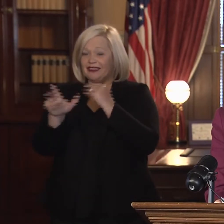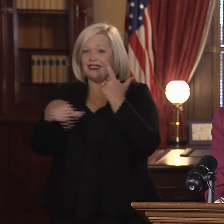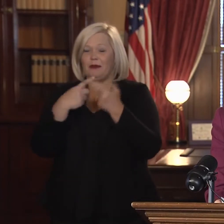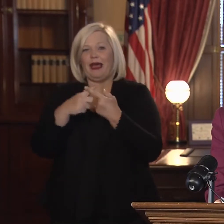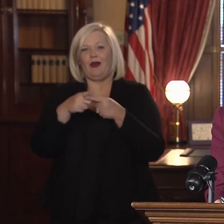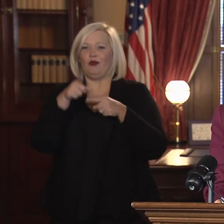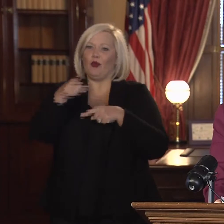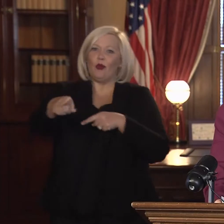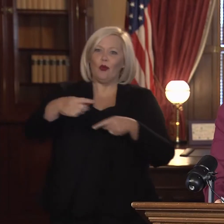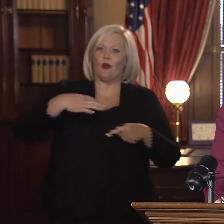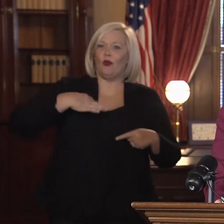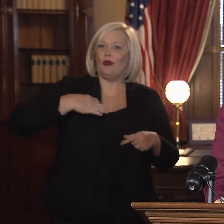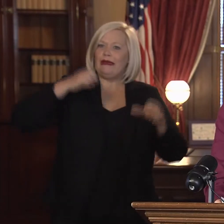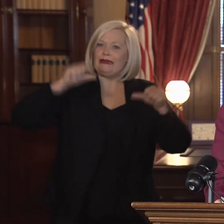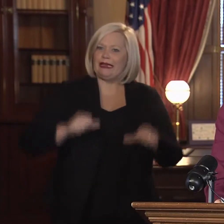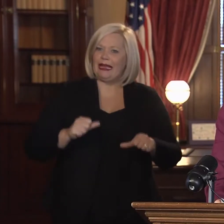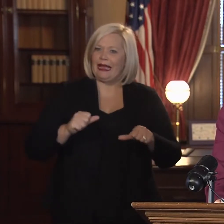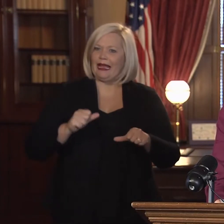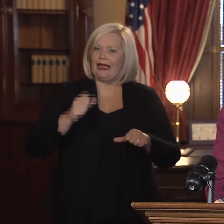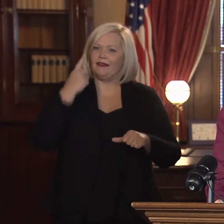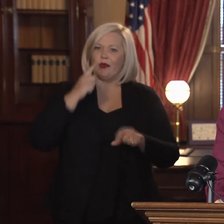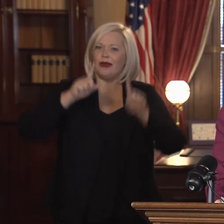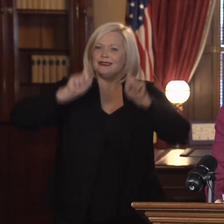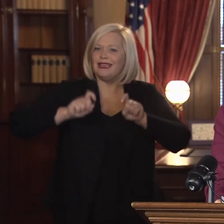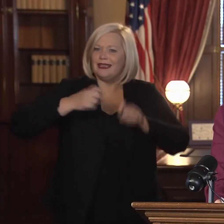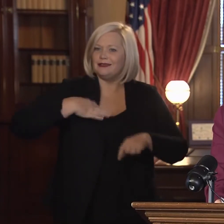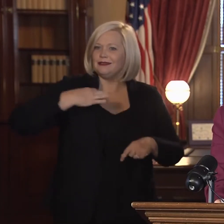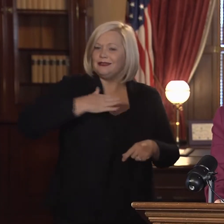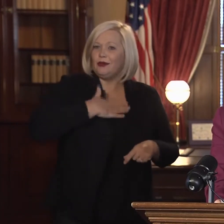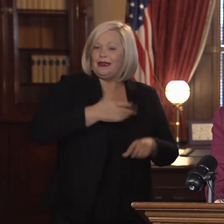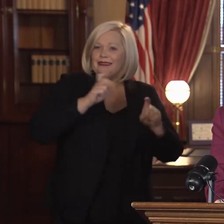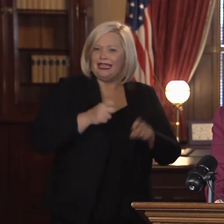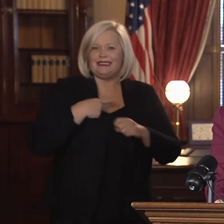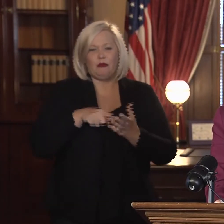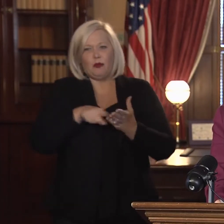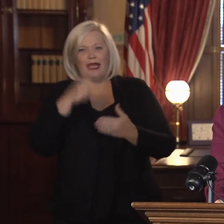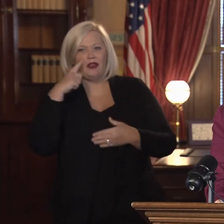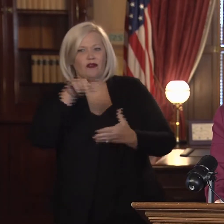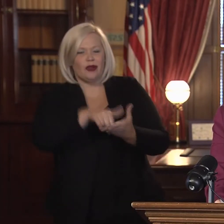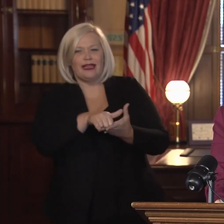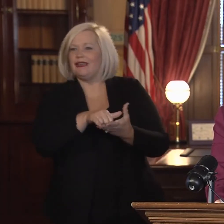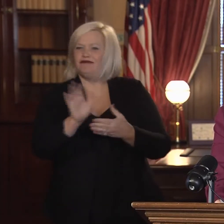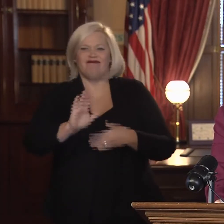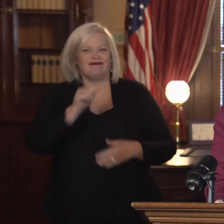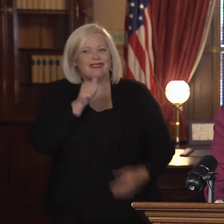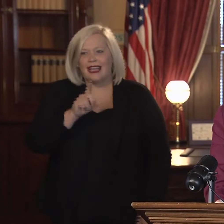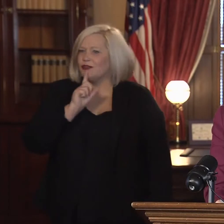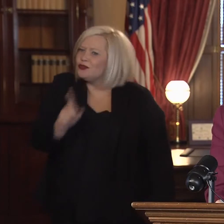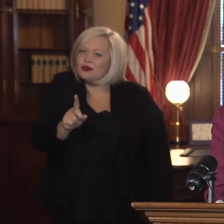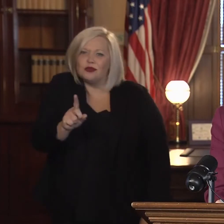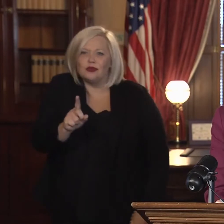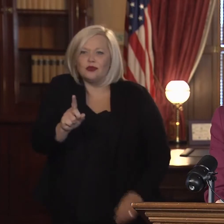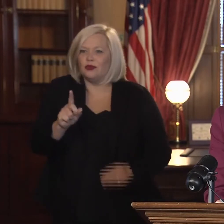MEDIA MESSAGES AND TEXTS OR E-MAILS PEOPLE MIGHT RECEIVE ABOUT QUALIFYING FOR A CLINICAL